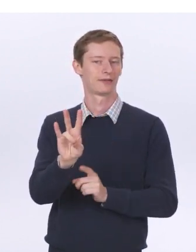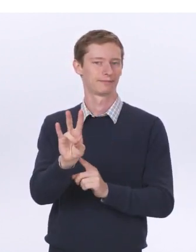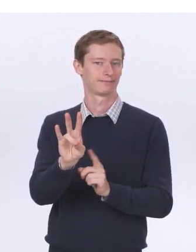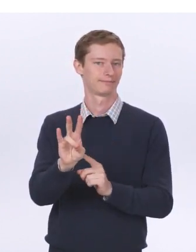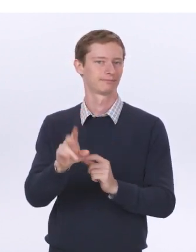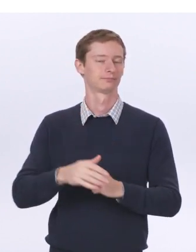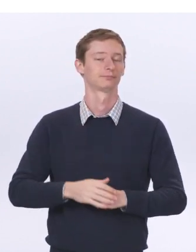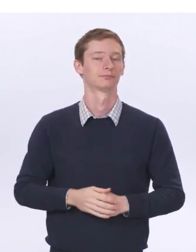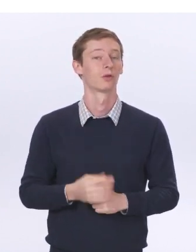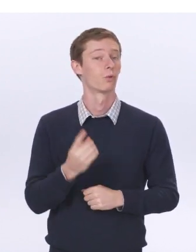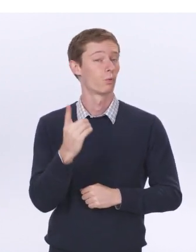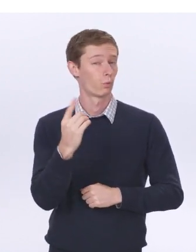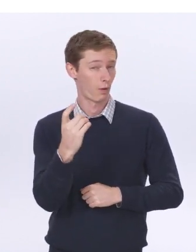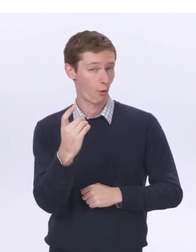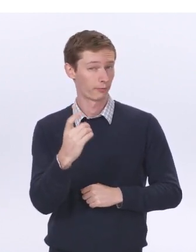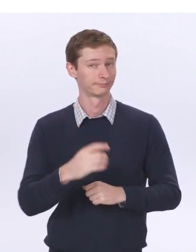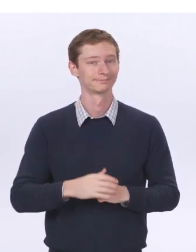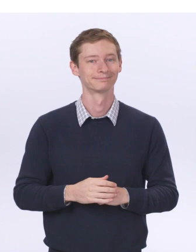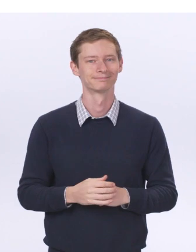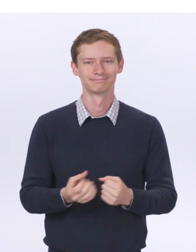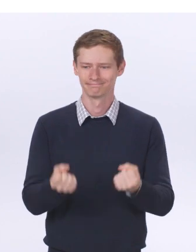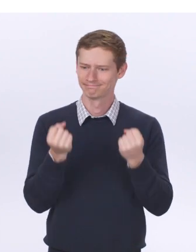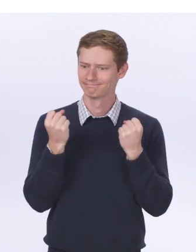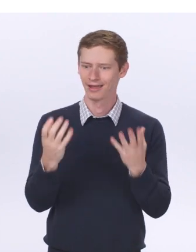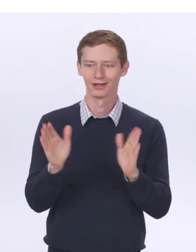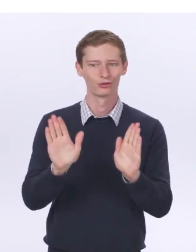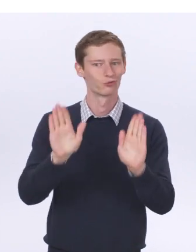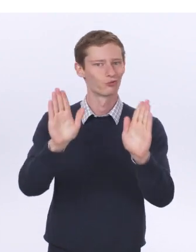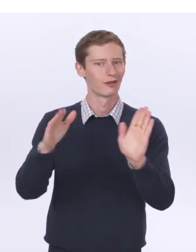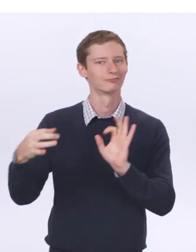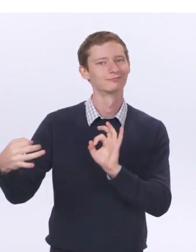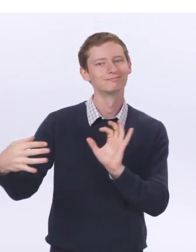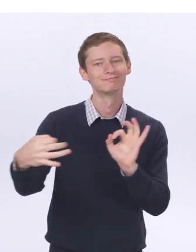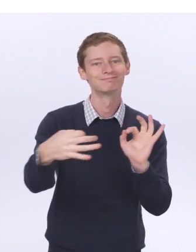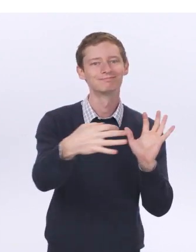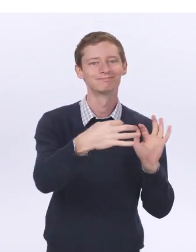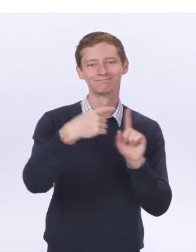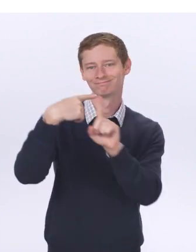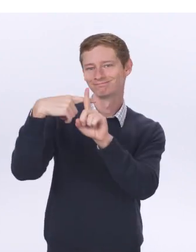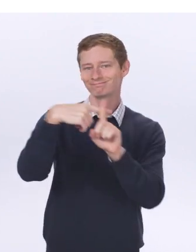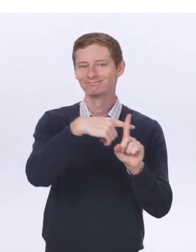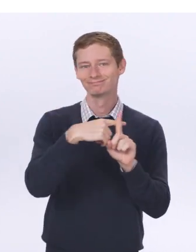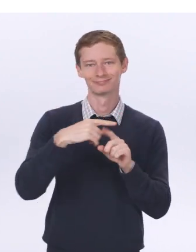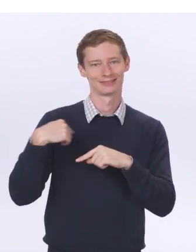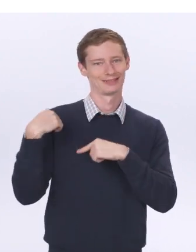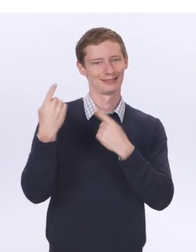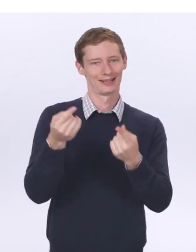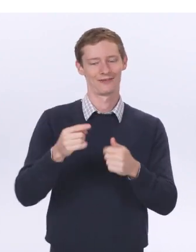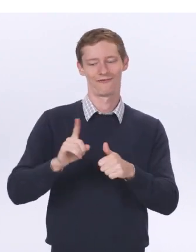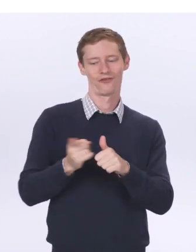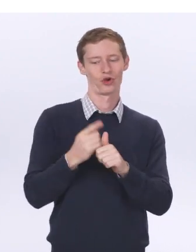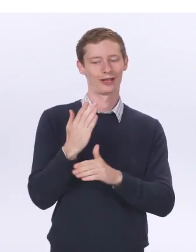since we first released our First Hand sample app. A new and improved version of First Hand will be launching